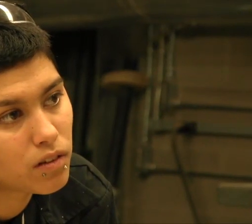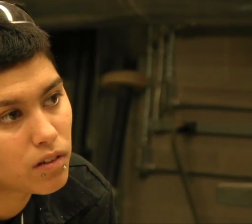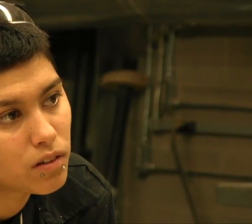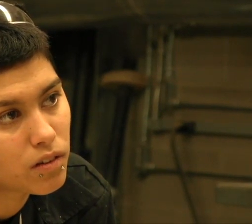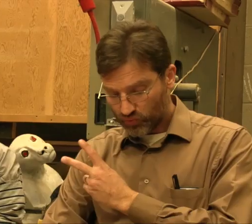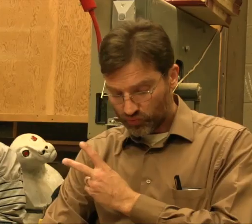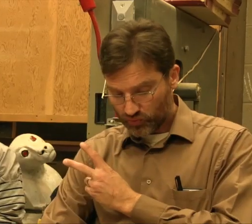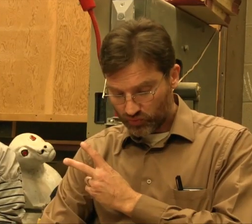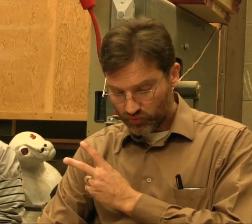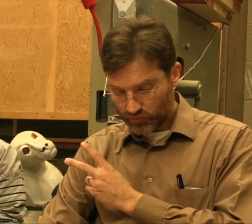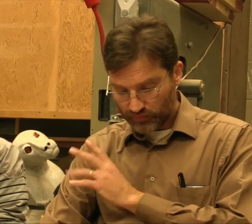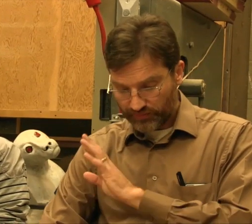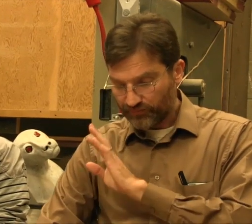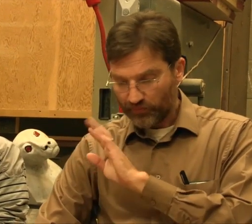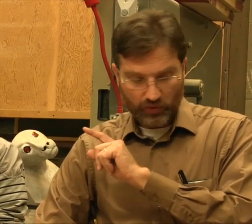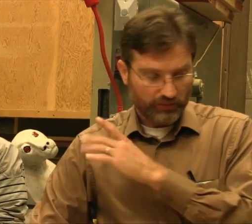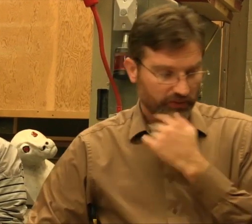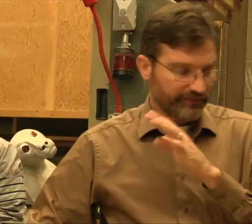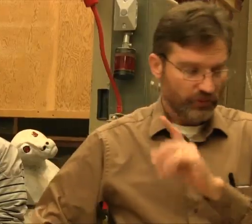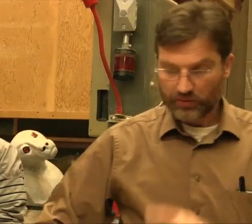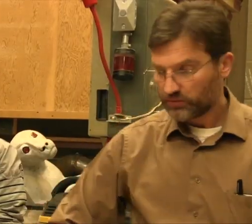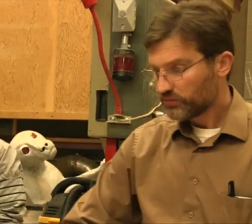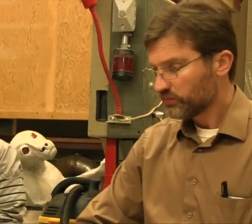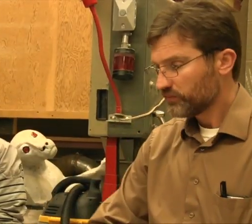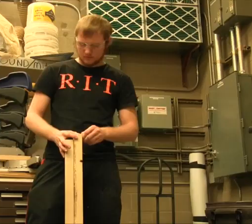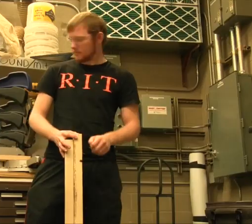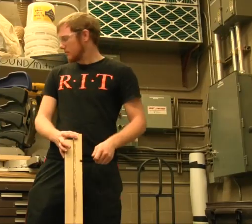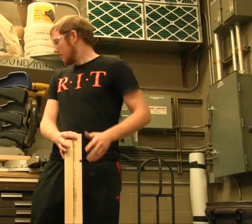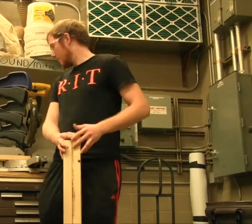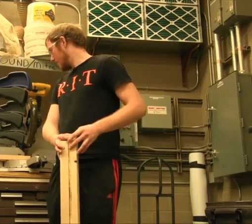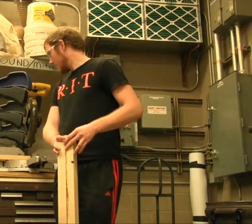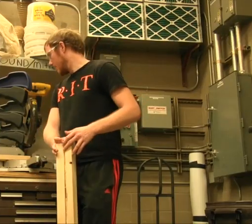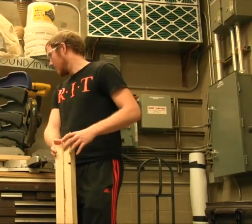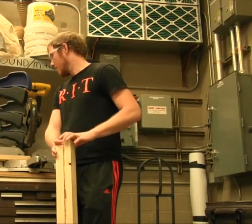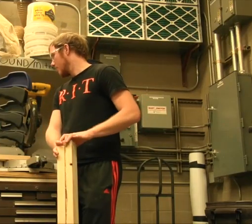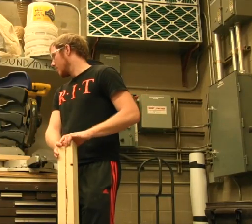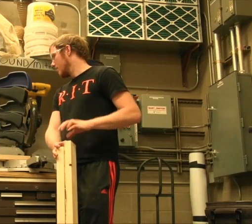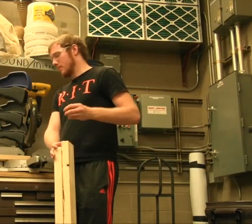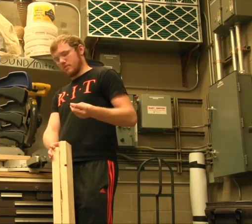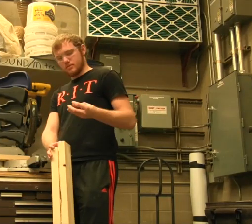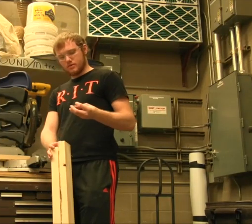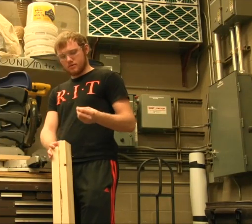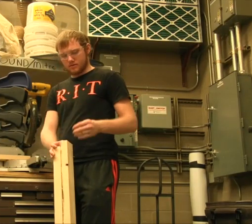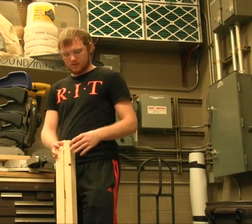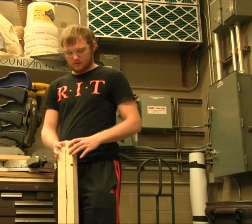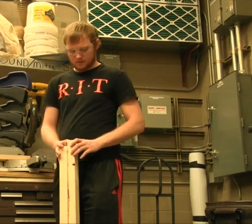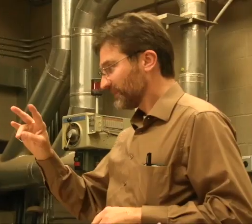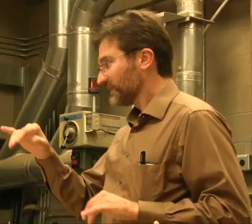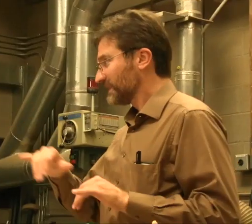I'll show them an example how to set it up... how to build it... and they think about it.